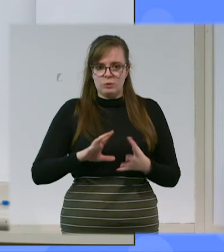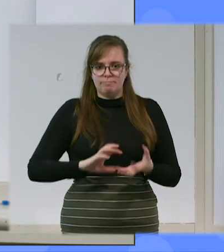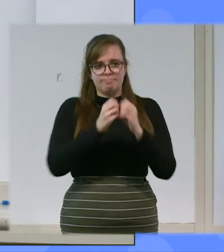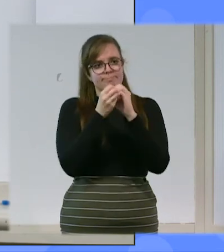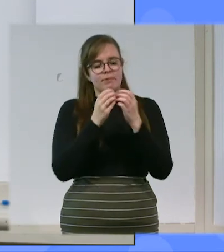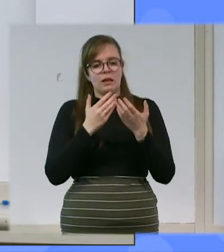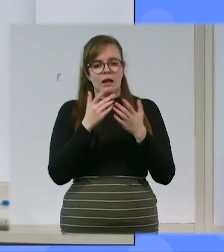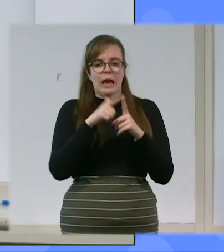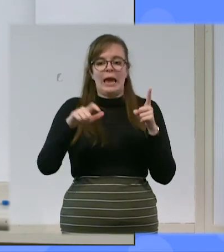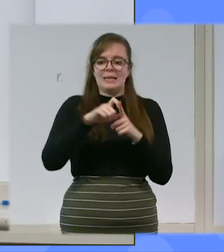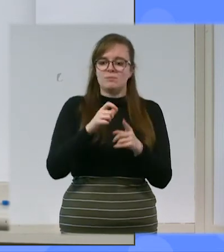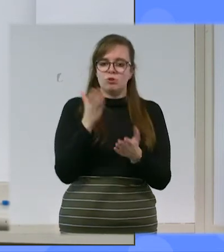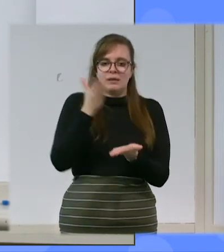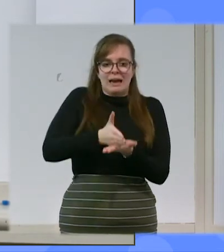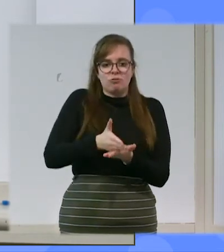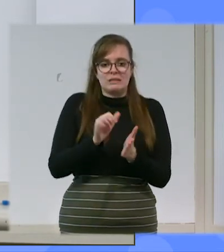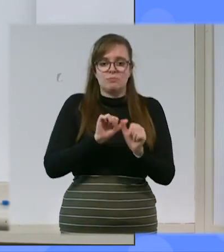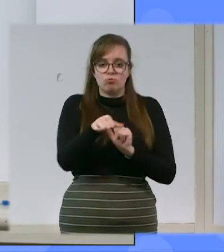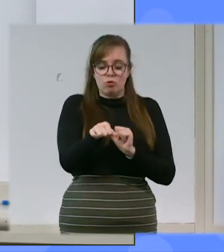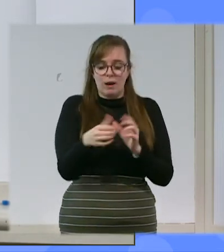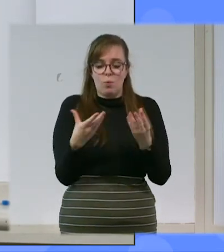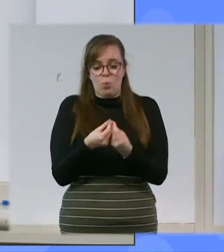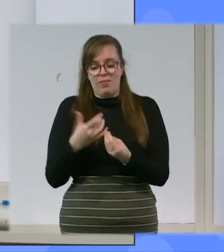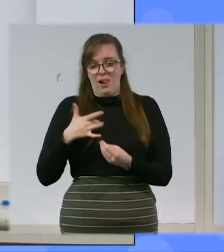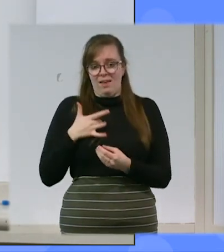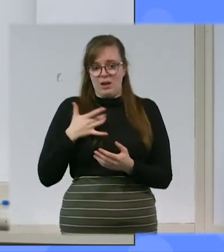underpinned by the living wage and we got that number down to just over 100 so